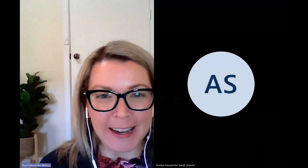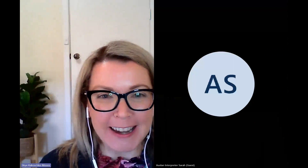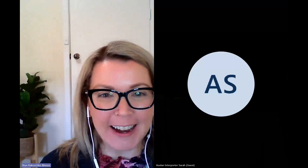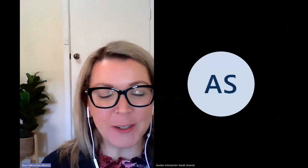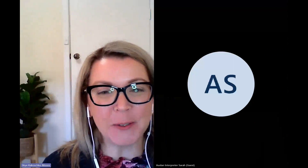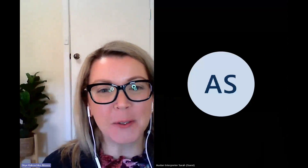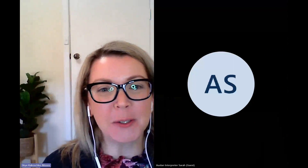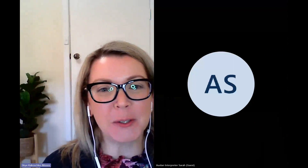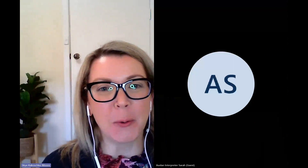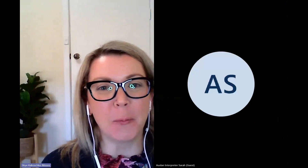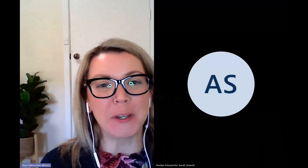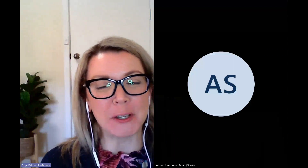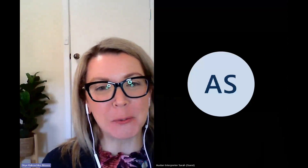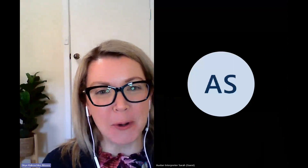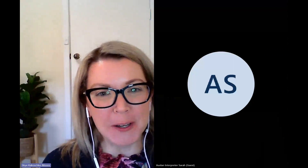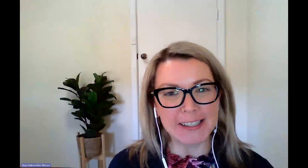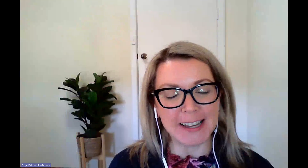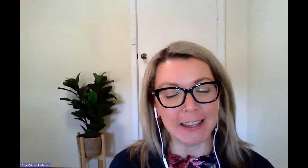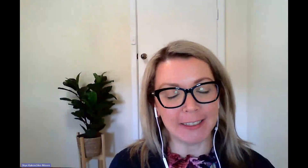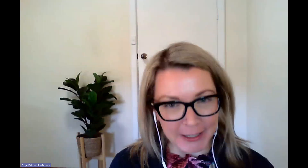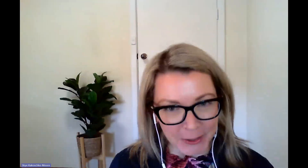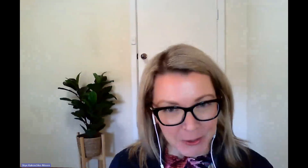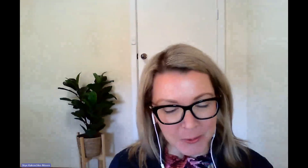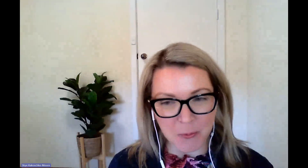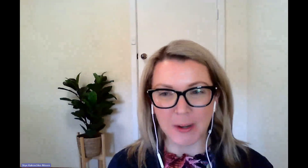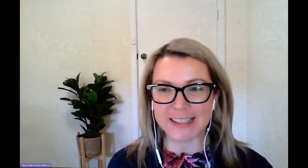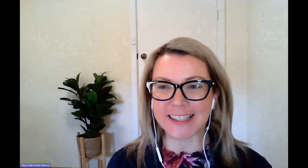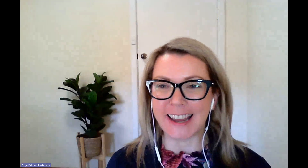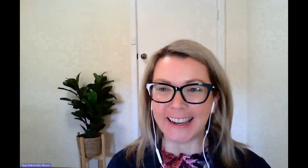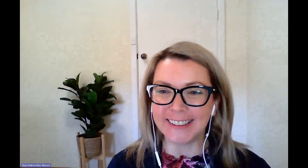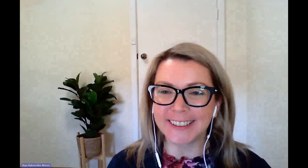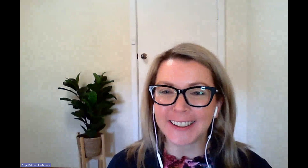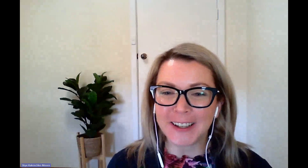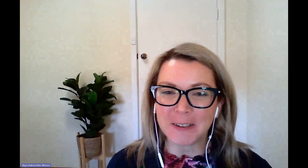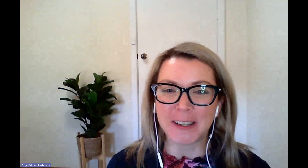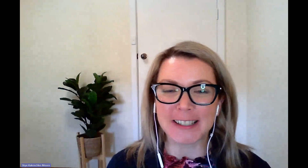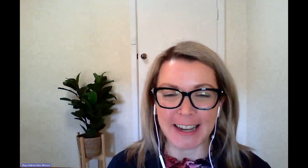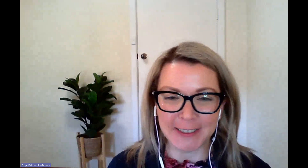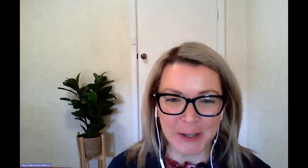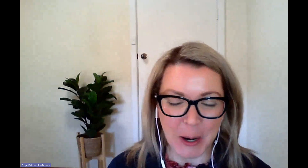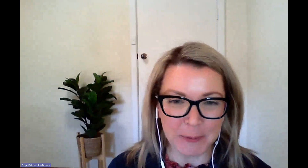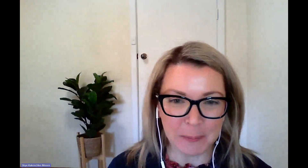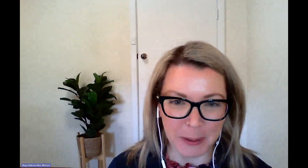away now so we just wanted to say thank you once again for taking the time to be